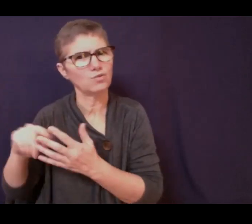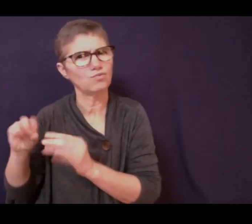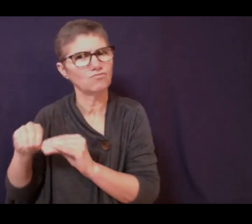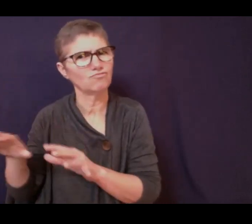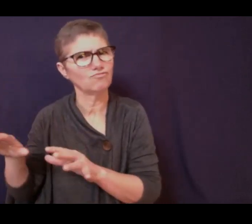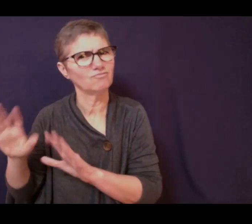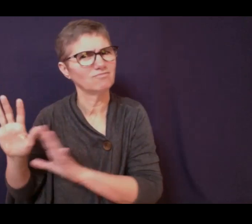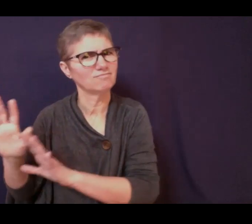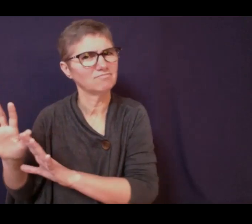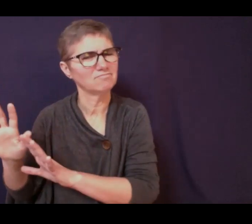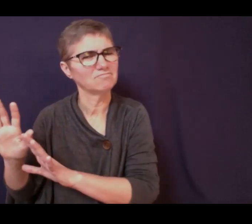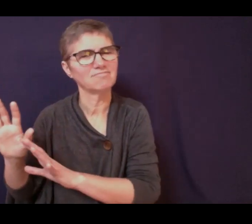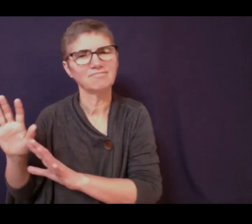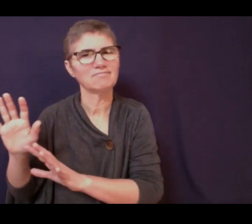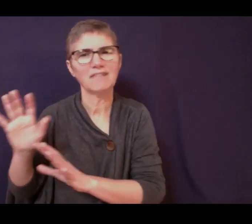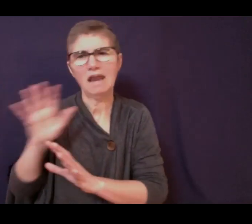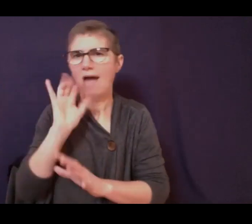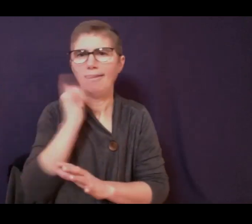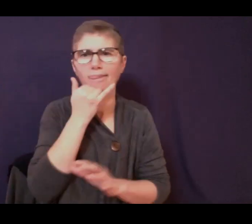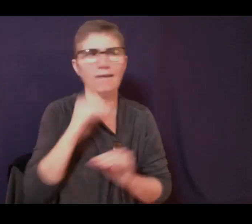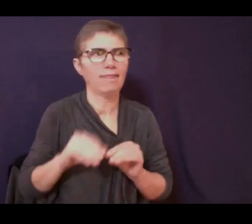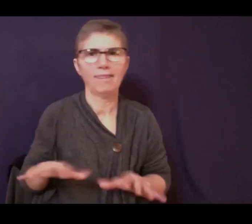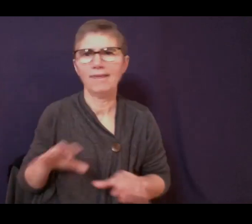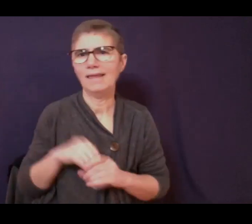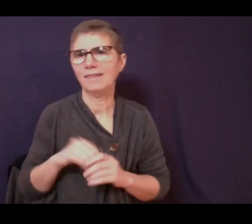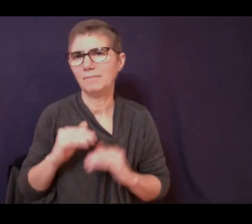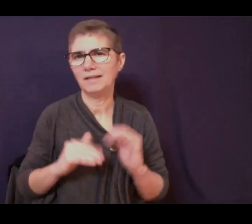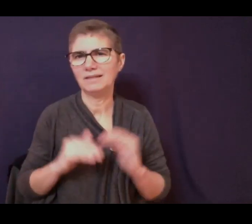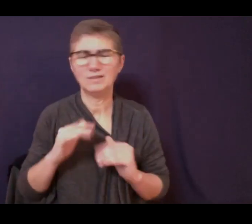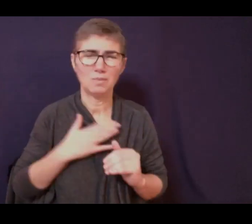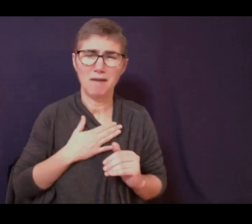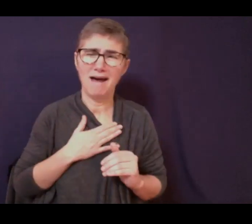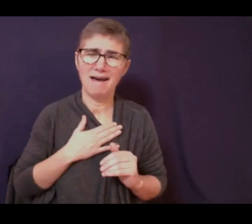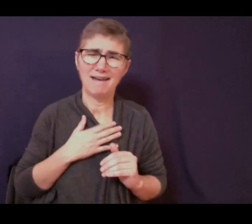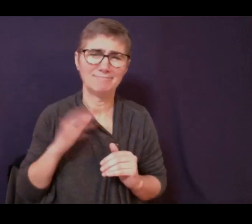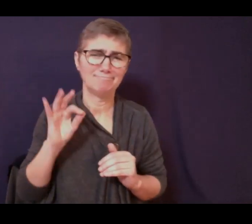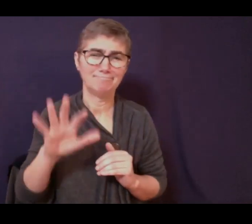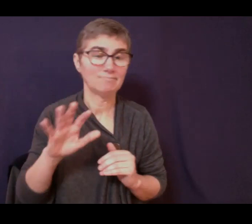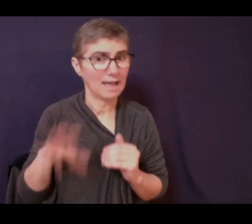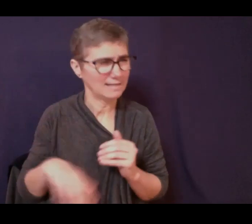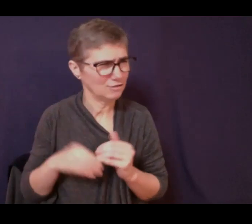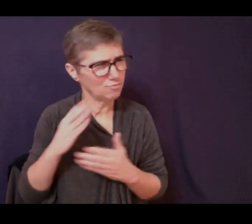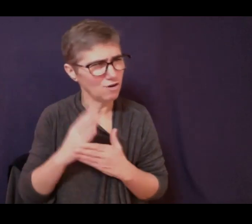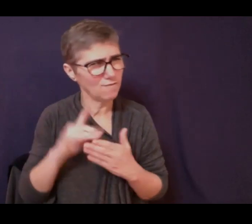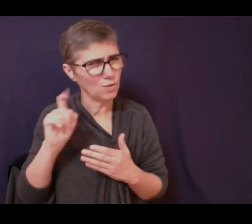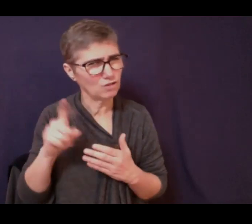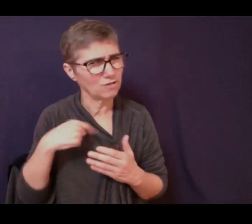to relieve itself so I think that would be my two cents on that was there an additional part of the question that I missed another consideration